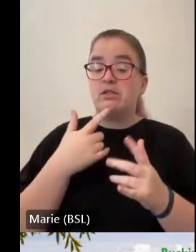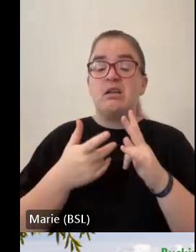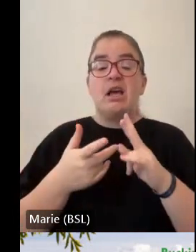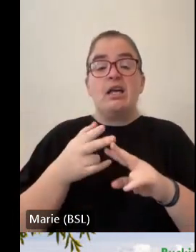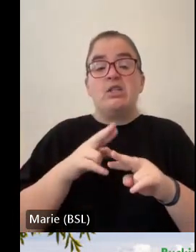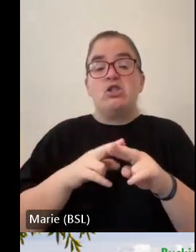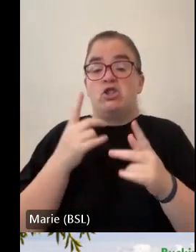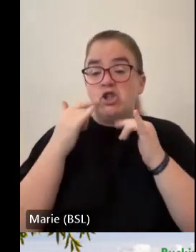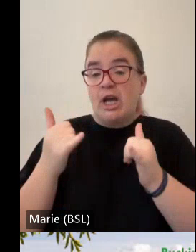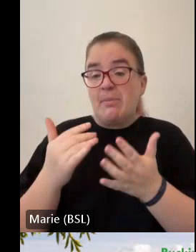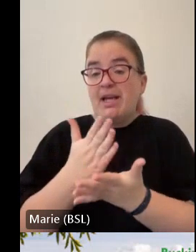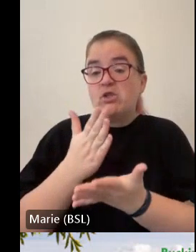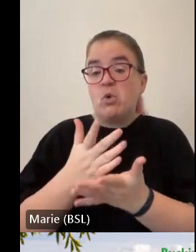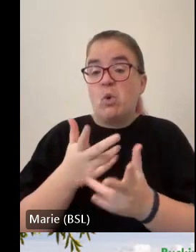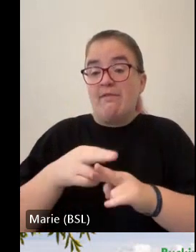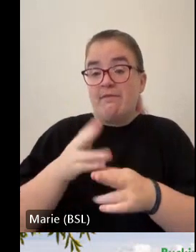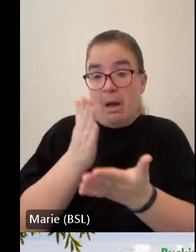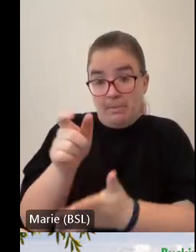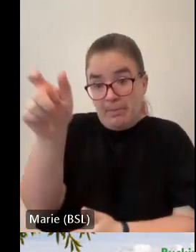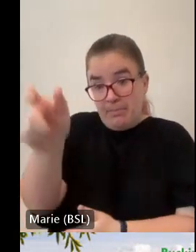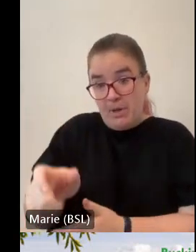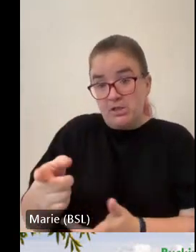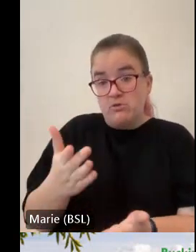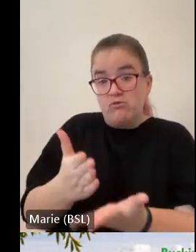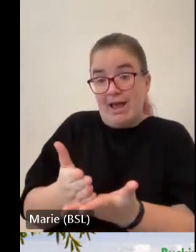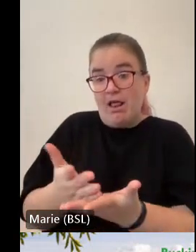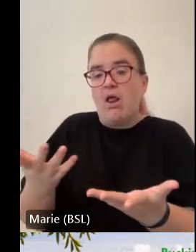checks to check whether it's likely that it could be that